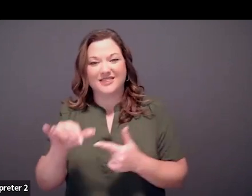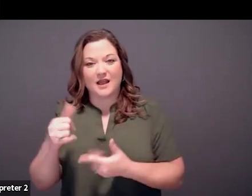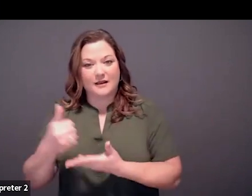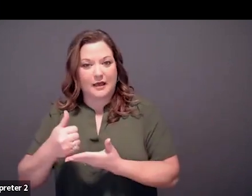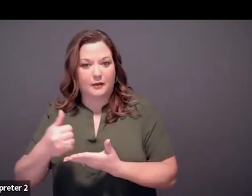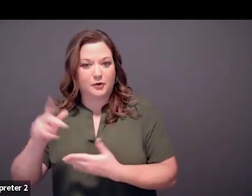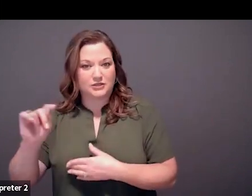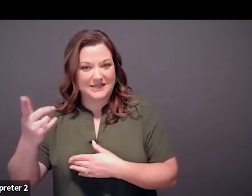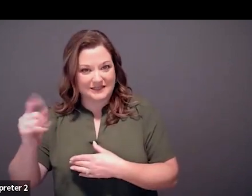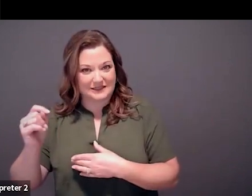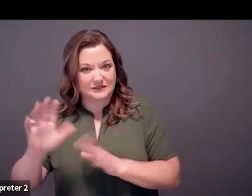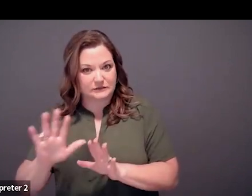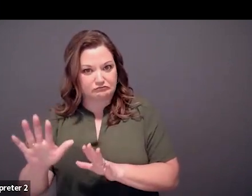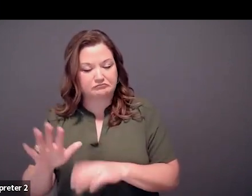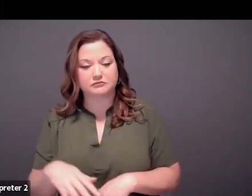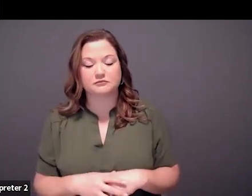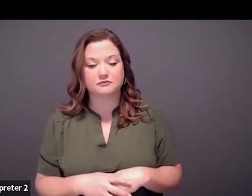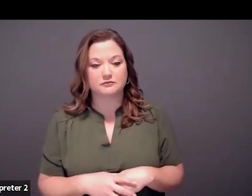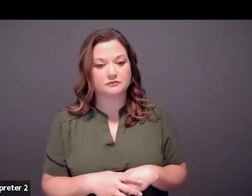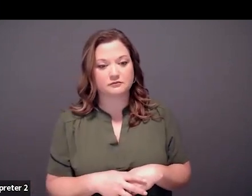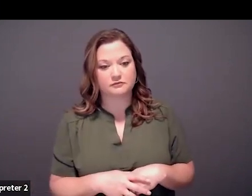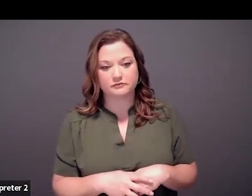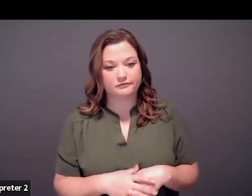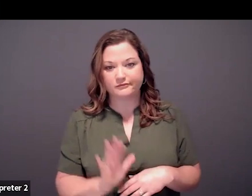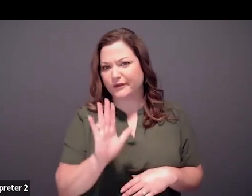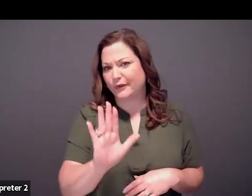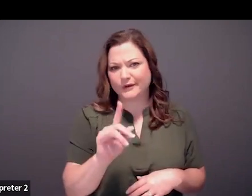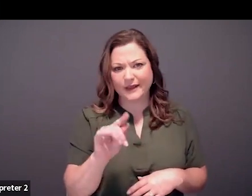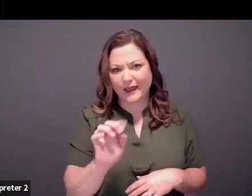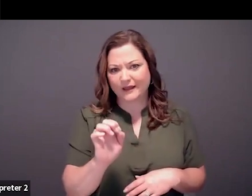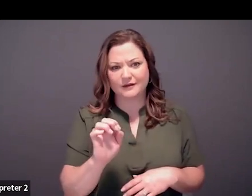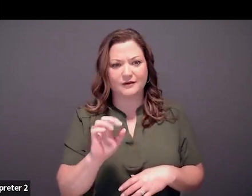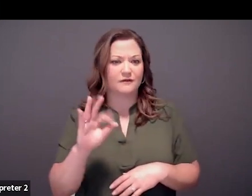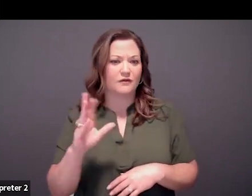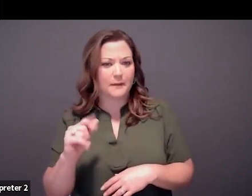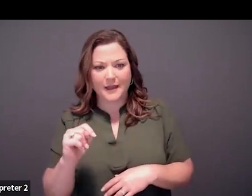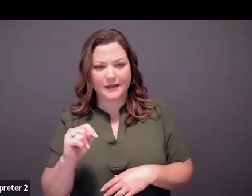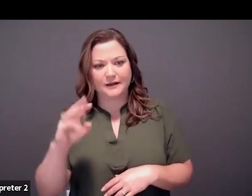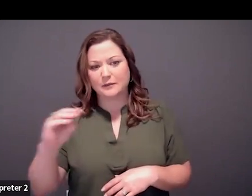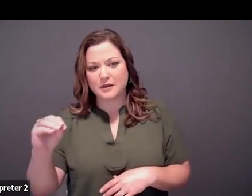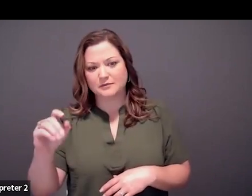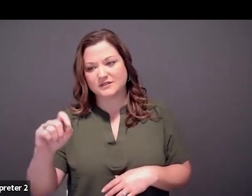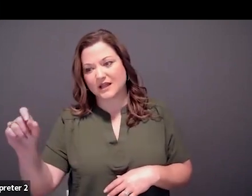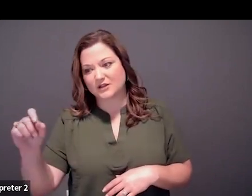So enter your date formatted MM/DD/YYYY.